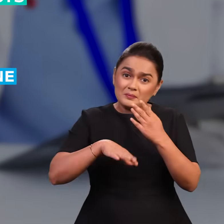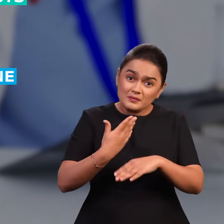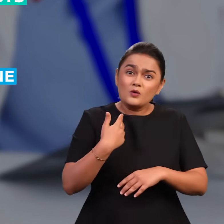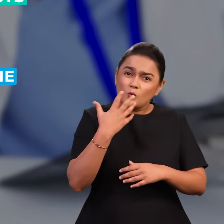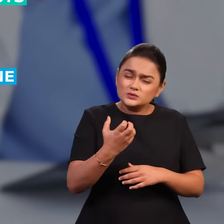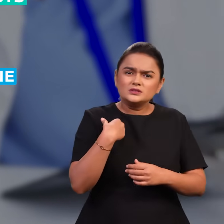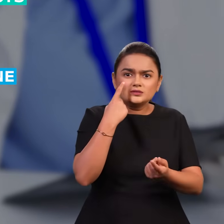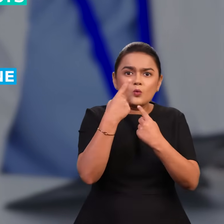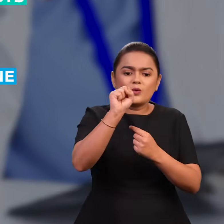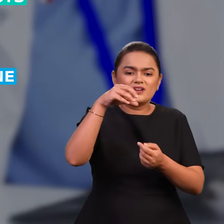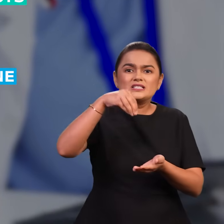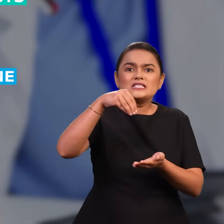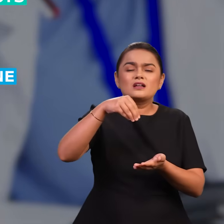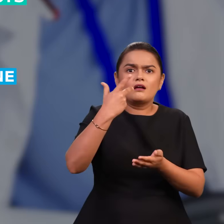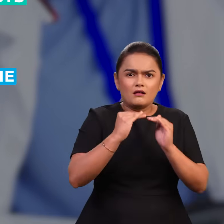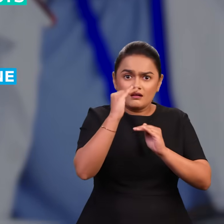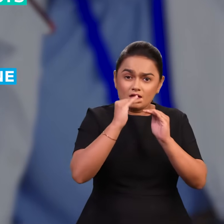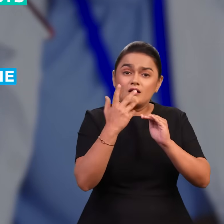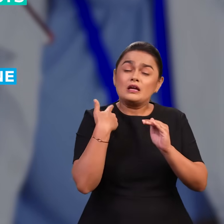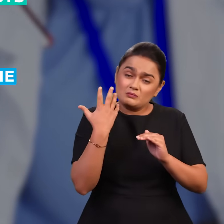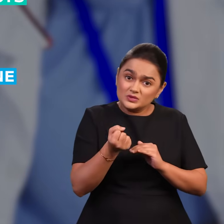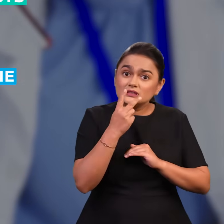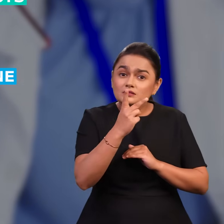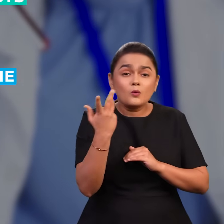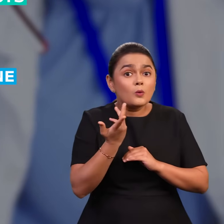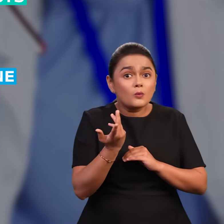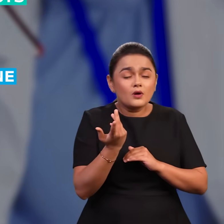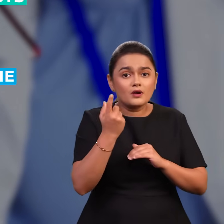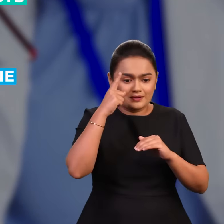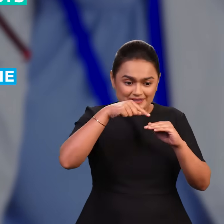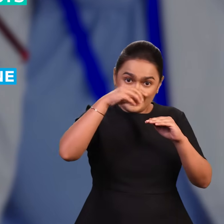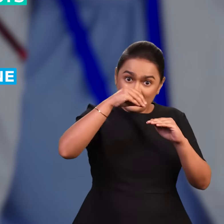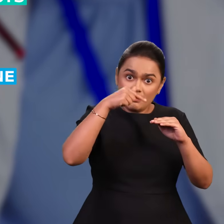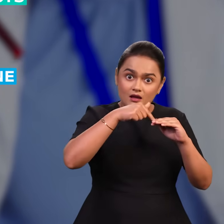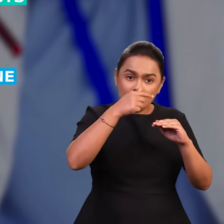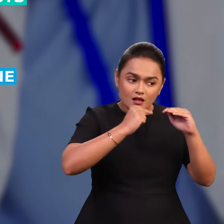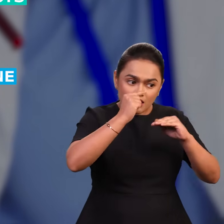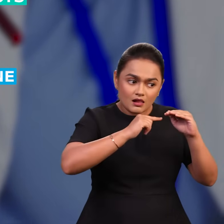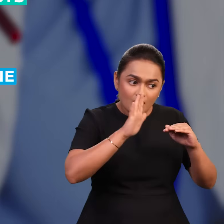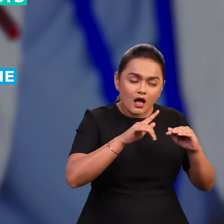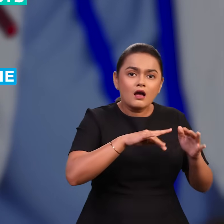Also we would like to check your sugar levels because your sugar levels could be high.